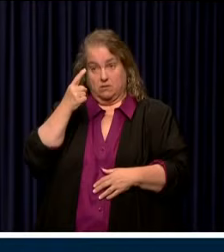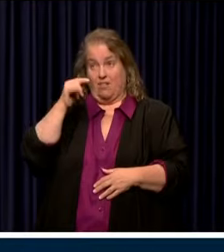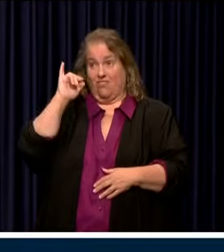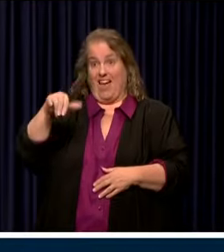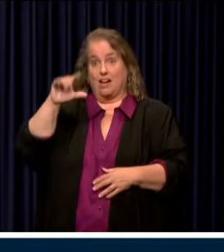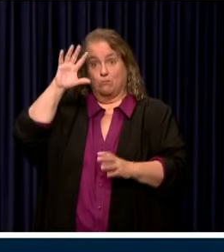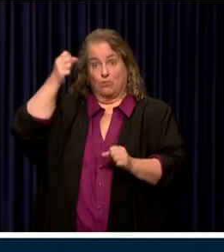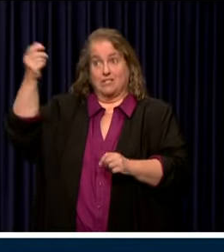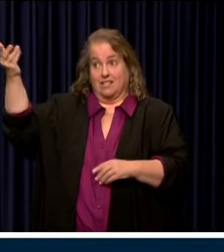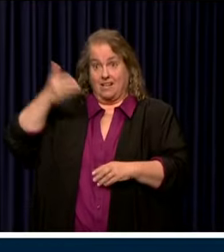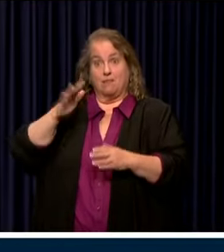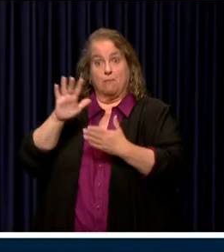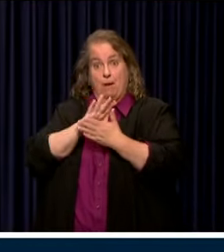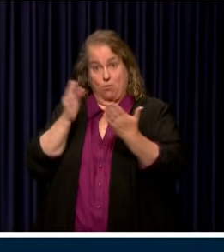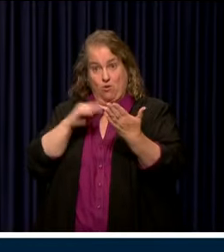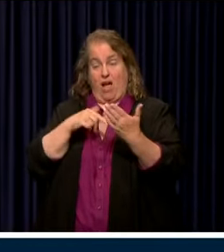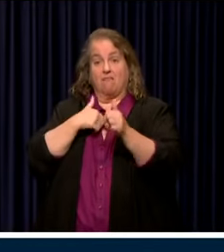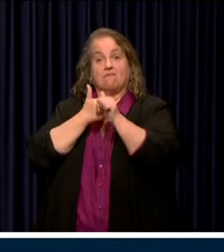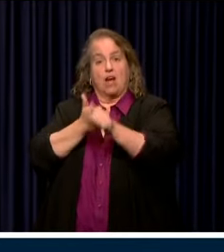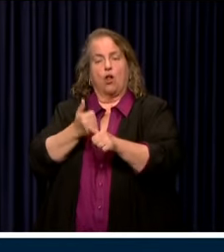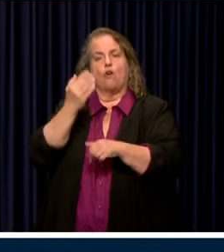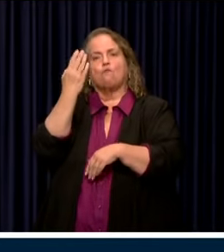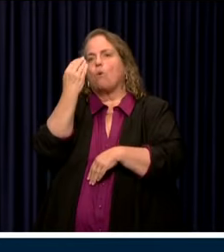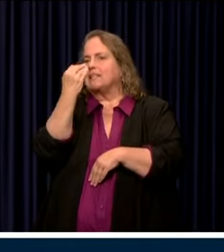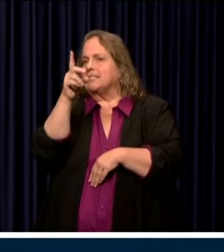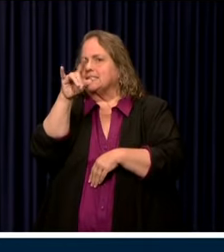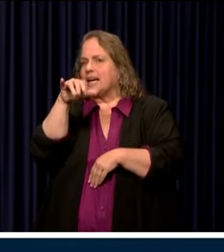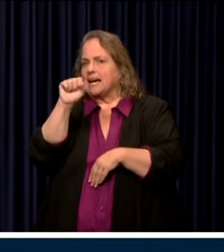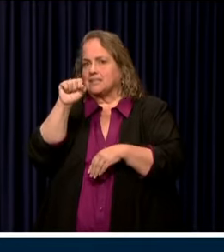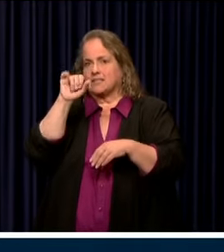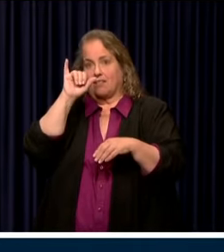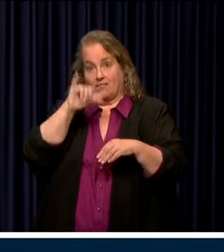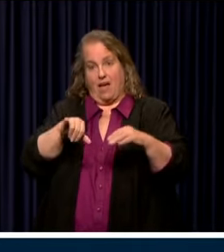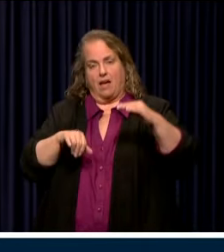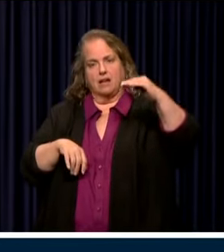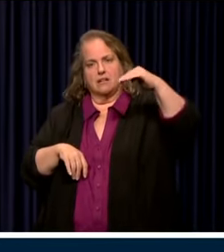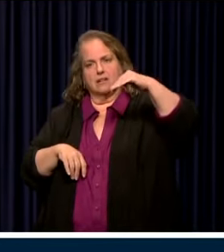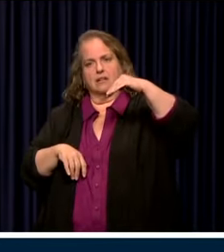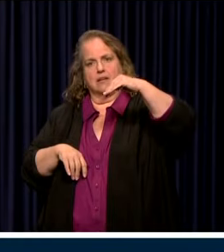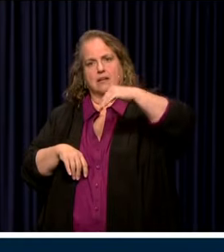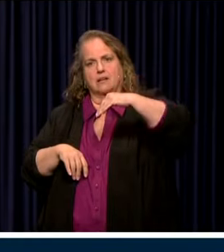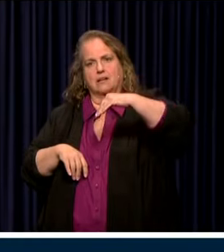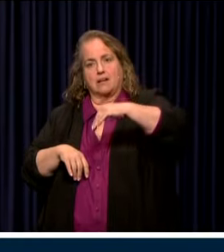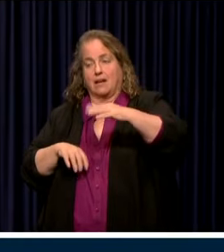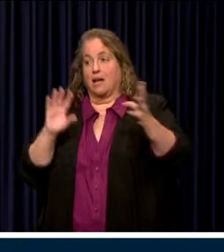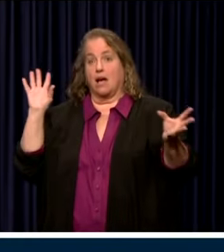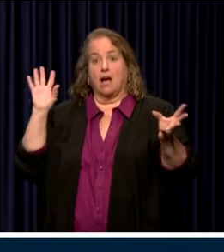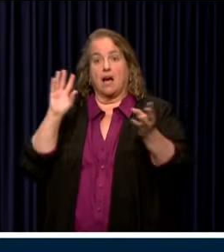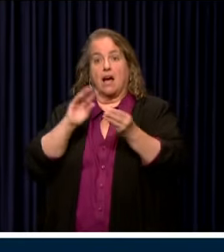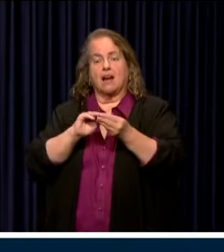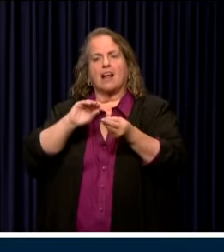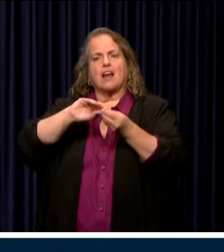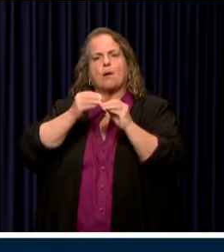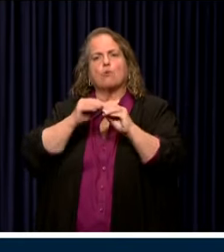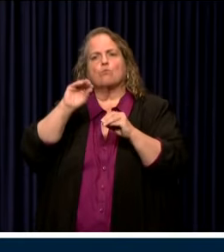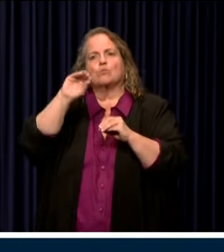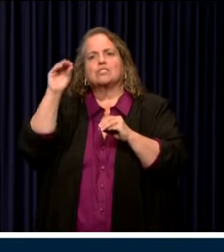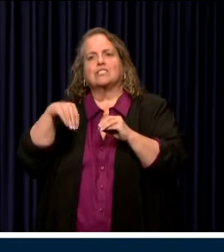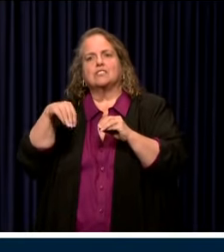DAYS OF DATA TO SAY, OH, YES, BASED ON THE AVERAGES BECAUSE OF